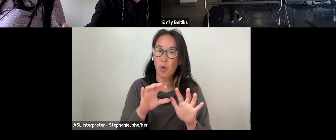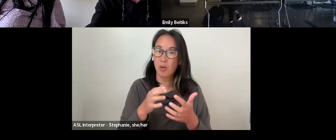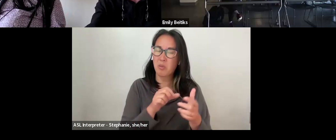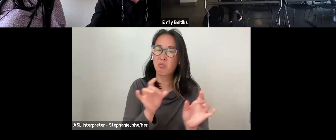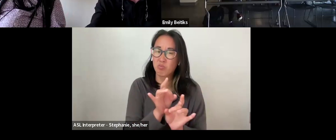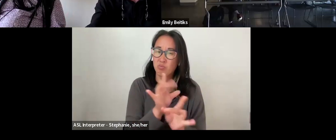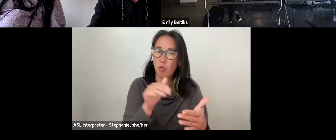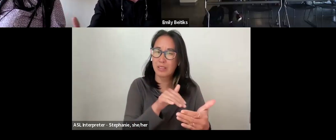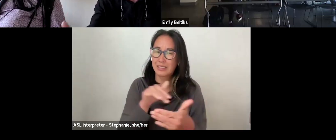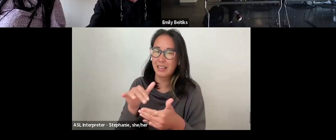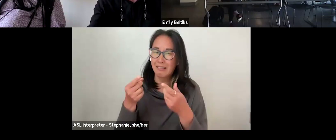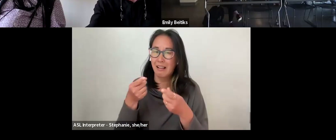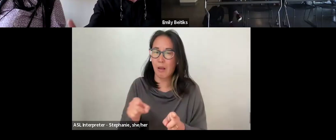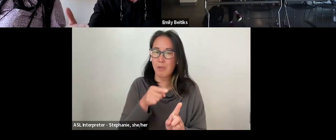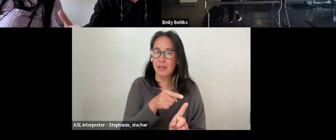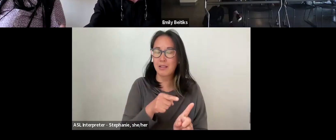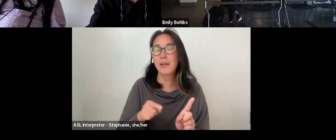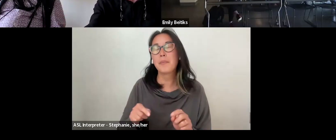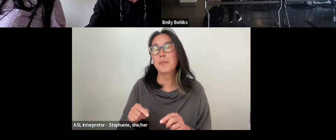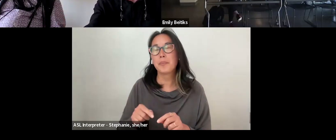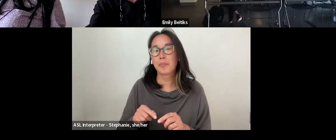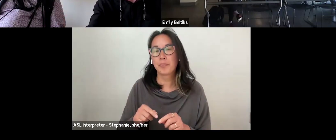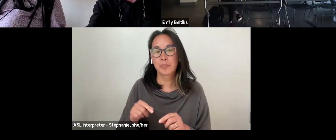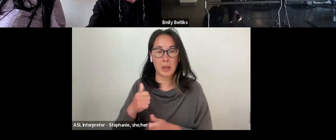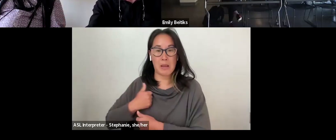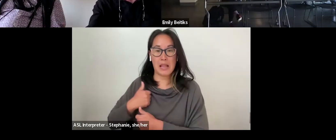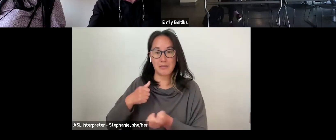They were funded by the military, funded by the Pentagon.